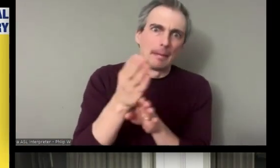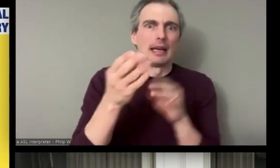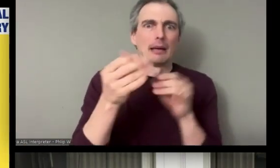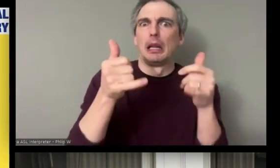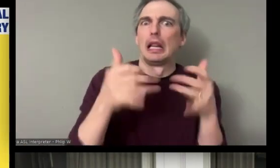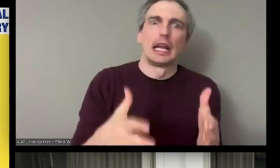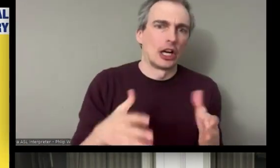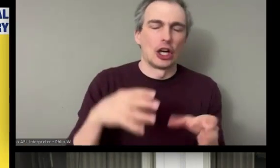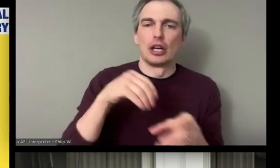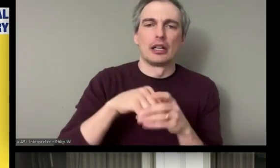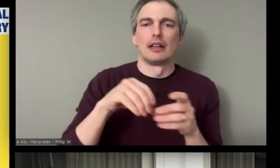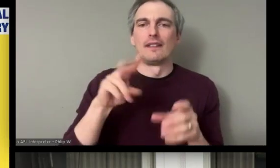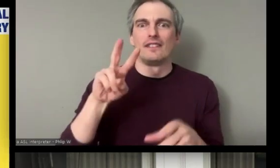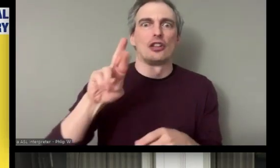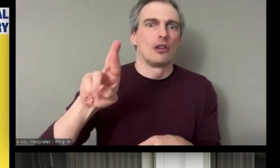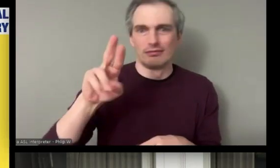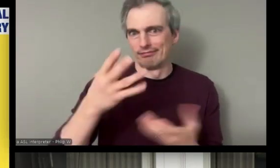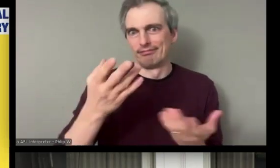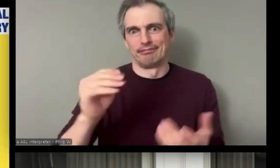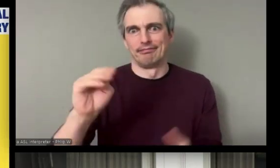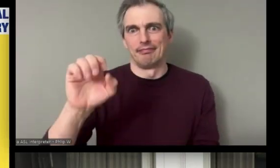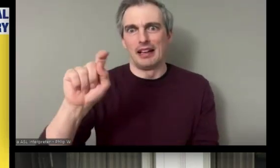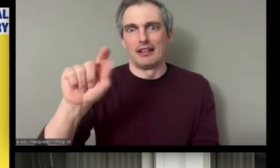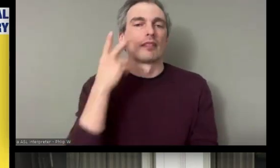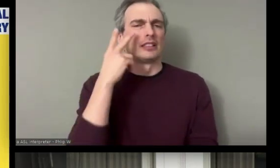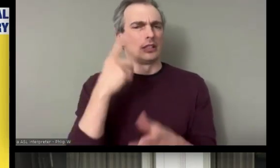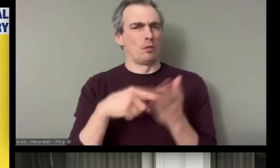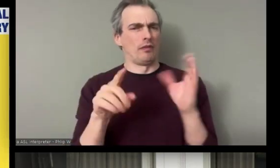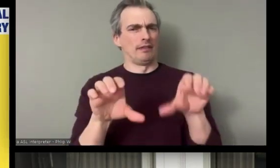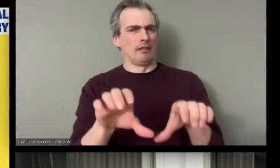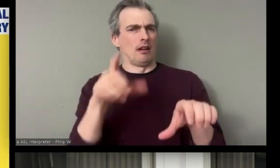see what they've done, what's there for accessibility, what can we learn from it.